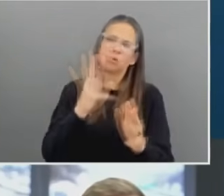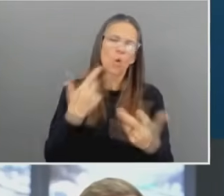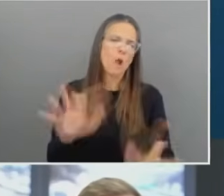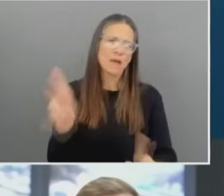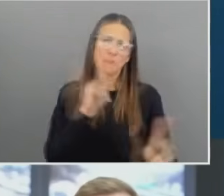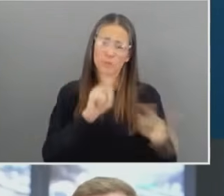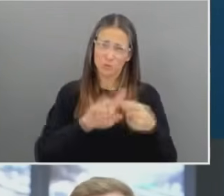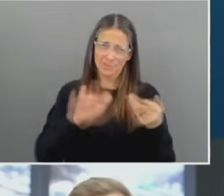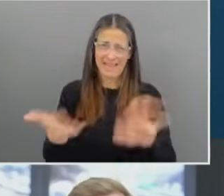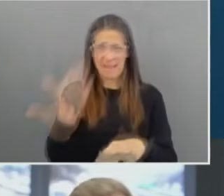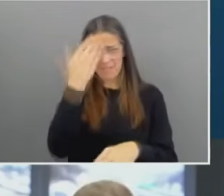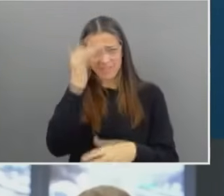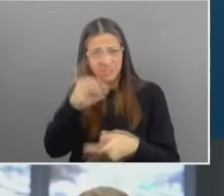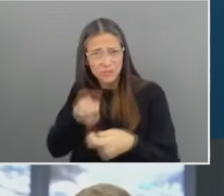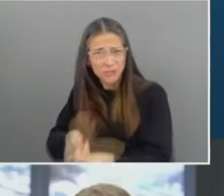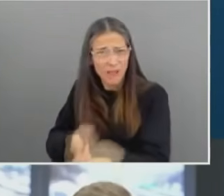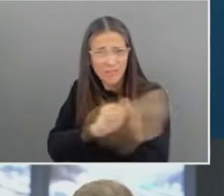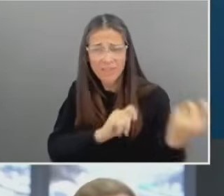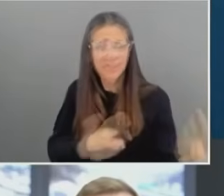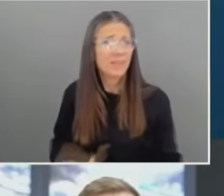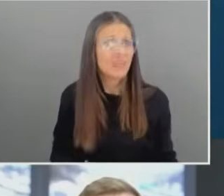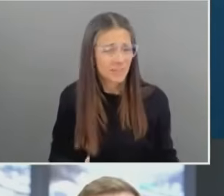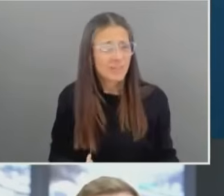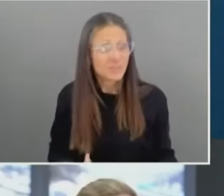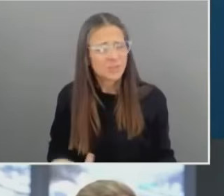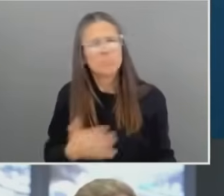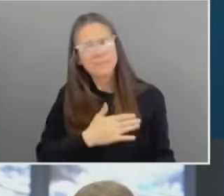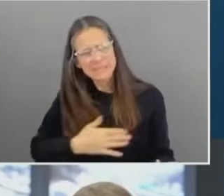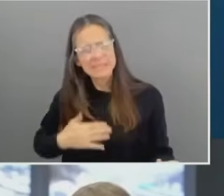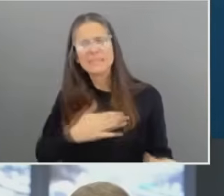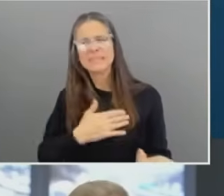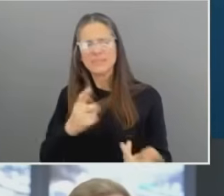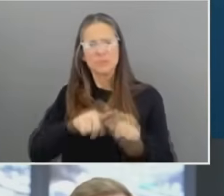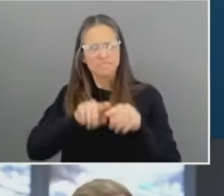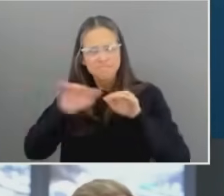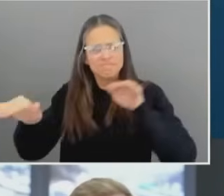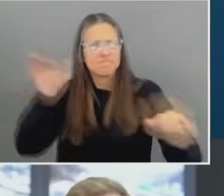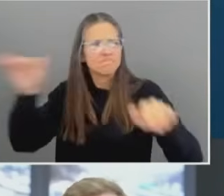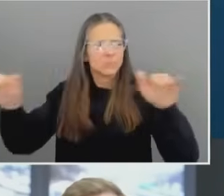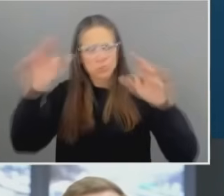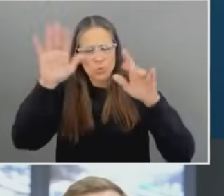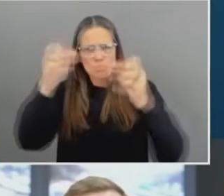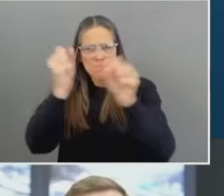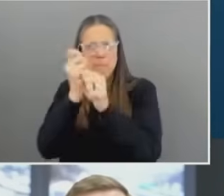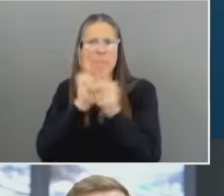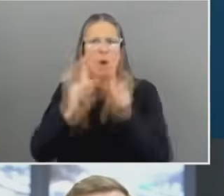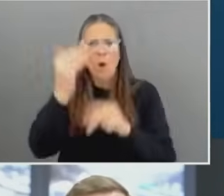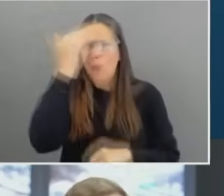TAKE LOTS OF BREAKS. LET’S NOT LOSE ONE SINGLE PERSON TO SHOVELING AND TO ALL OF OUR MEDIA PARTNERS.